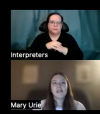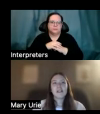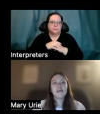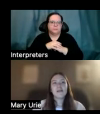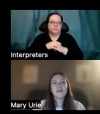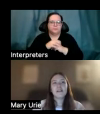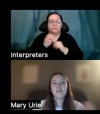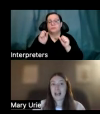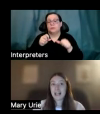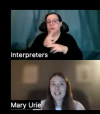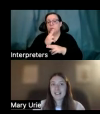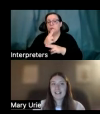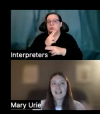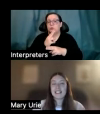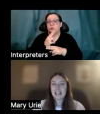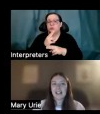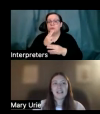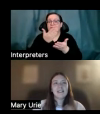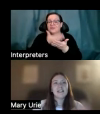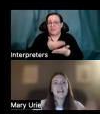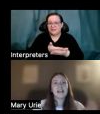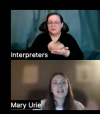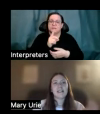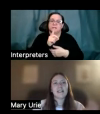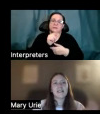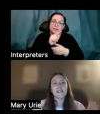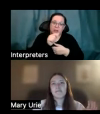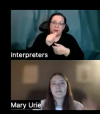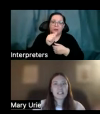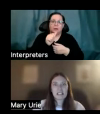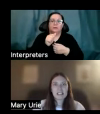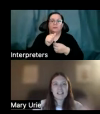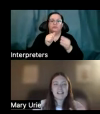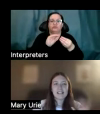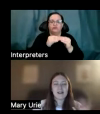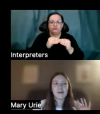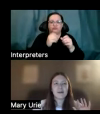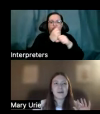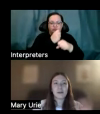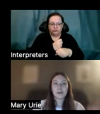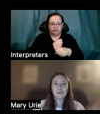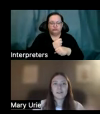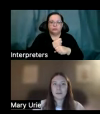can use facts and data, and statistics to help prove your